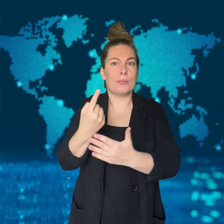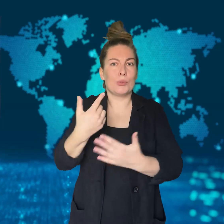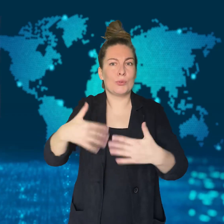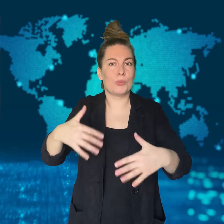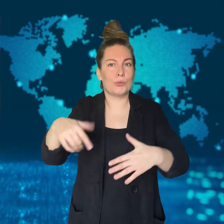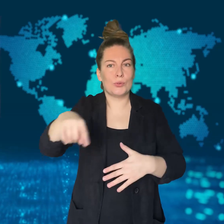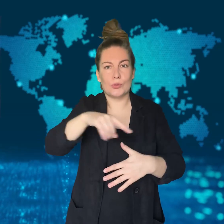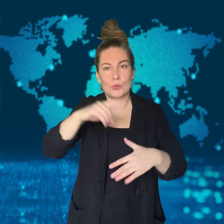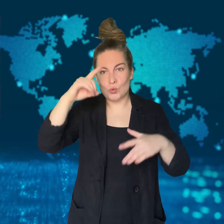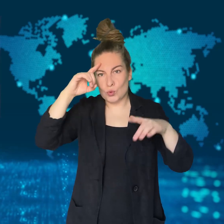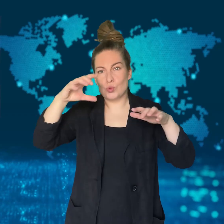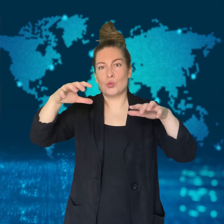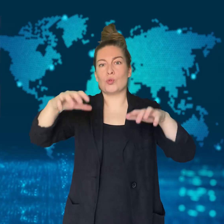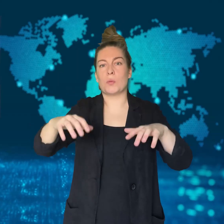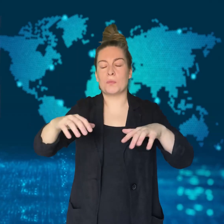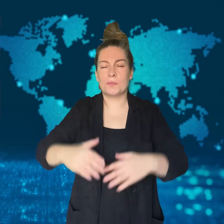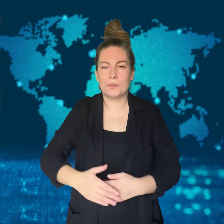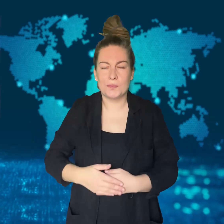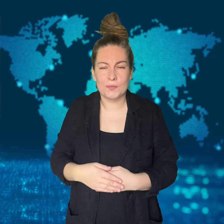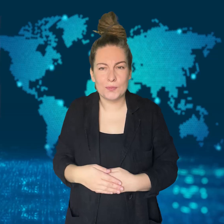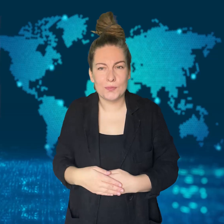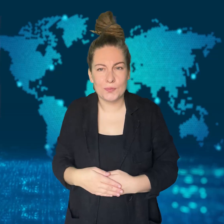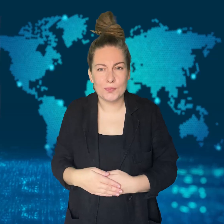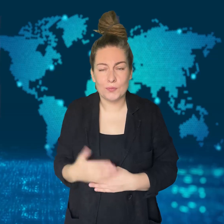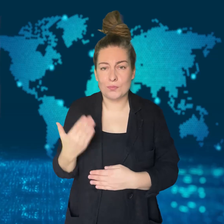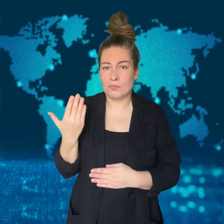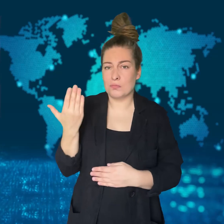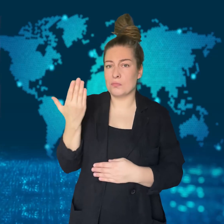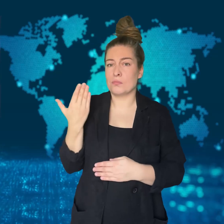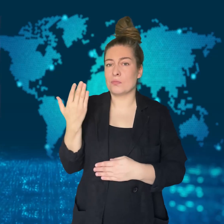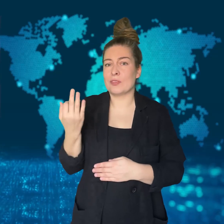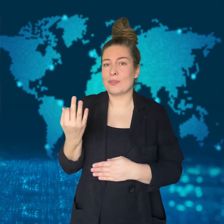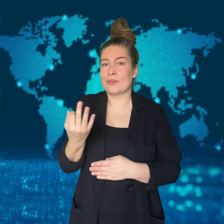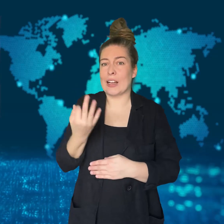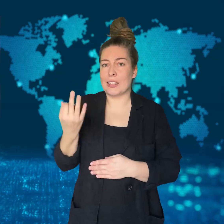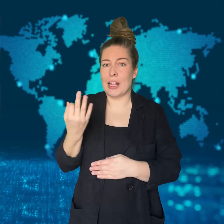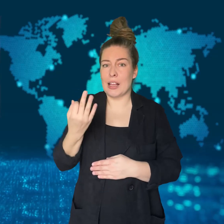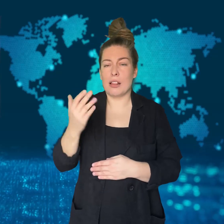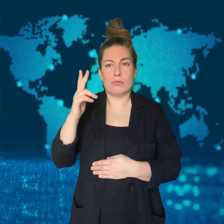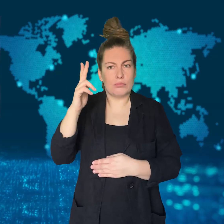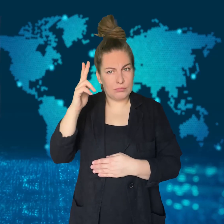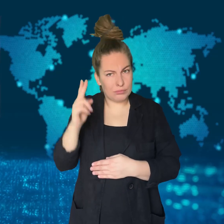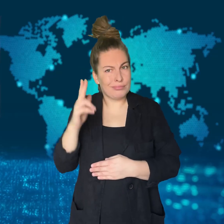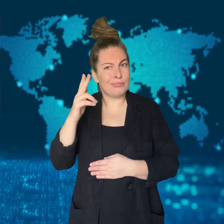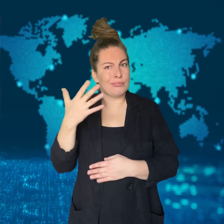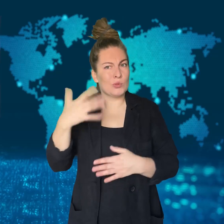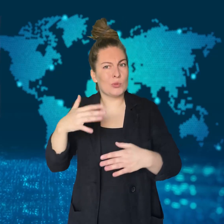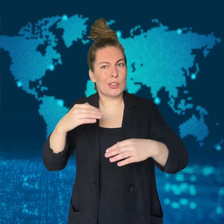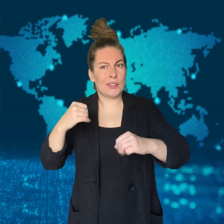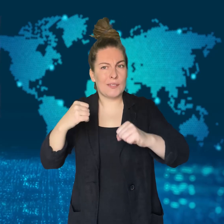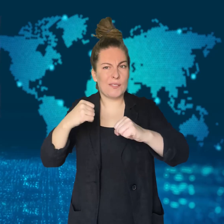and a nearby residential area.